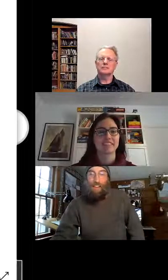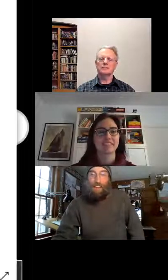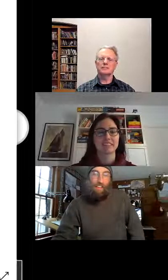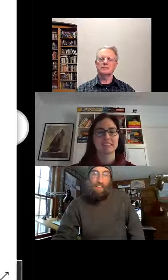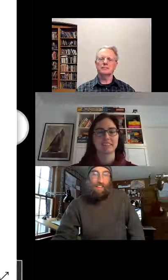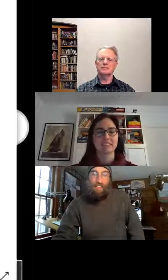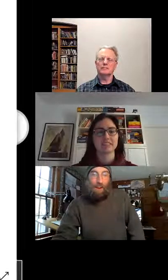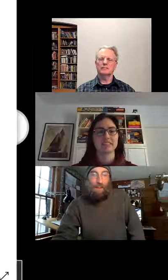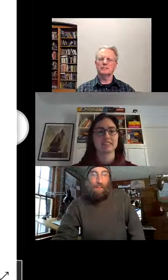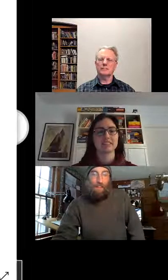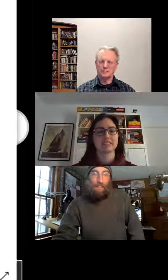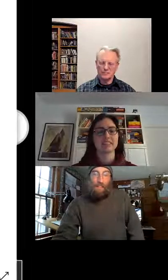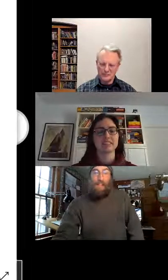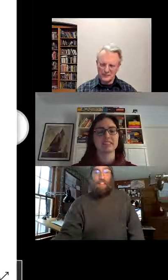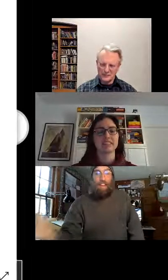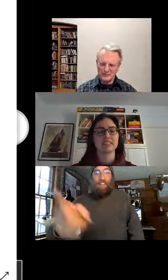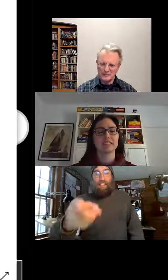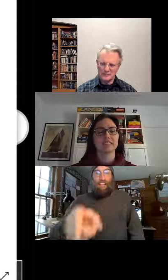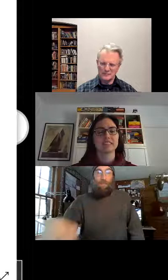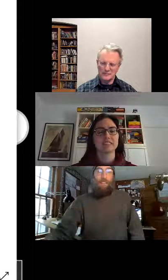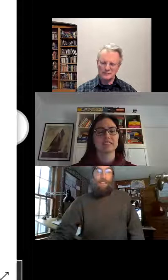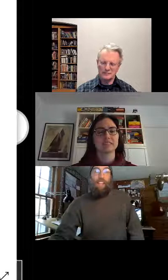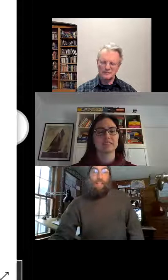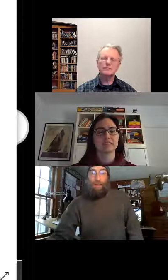letters here, he doesn't describe it, but that's the kind, the same tent that